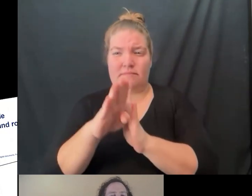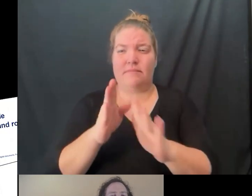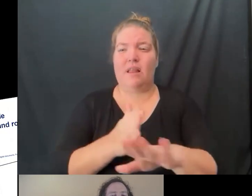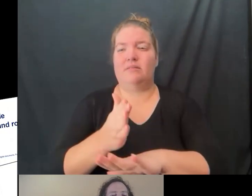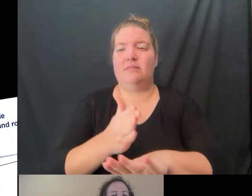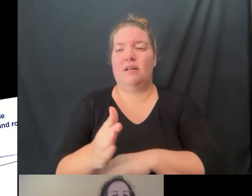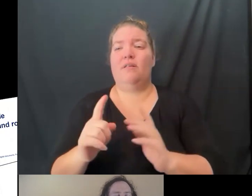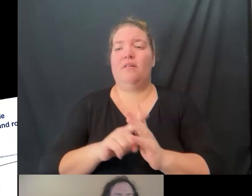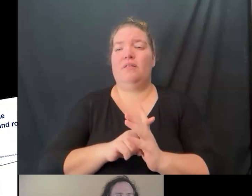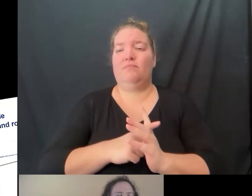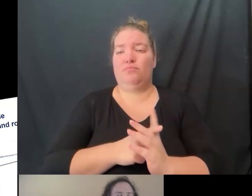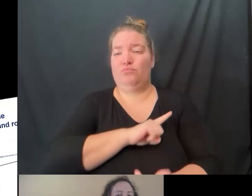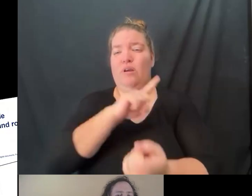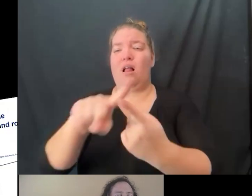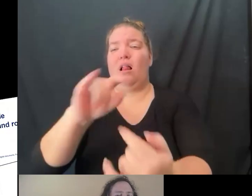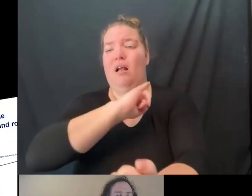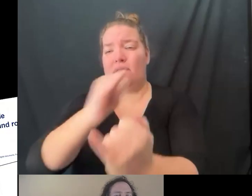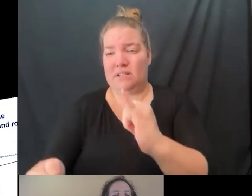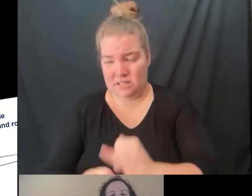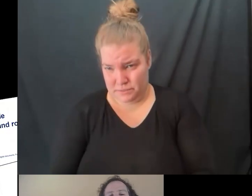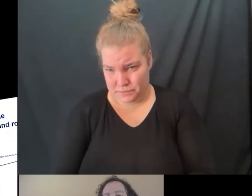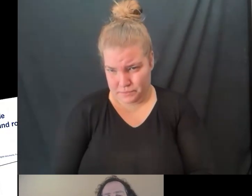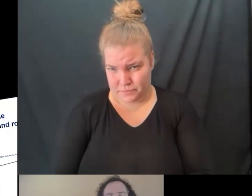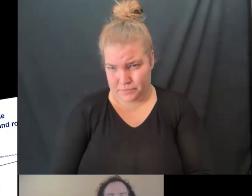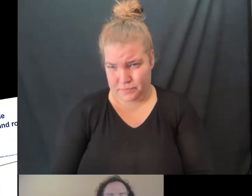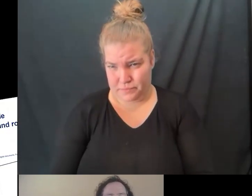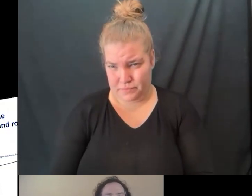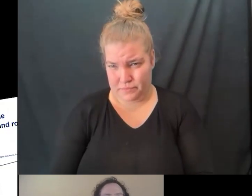where we build things accessible from step zero.